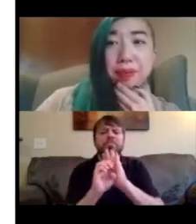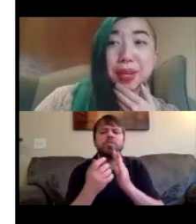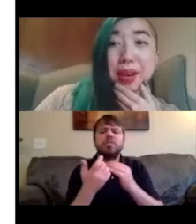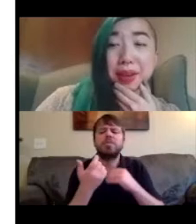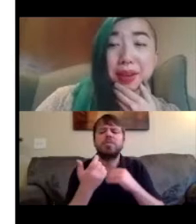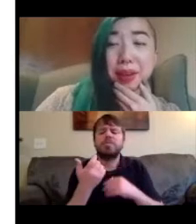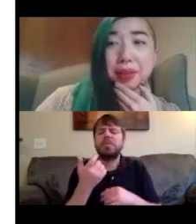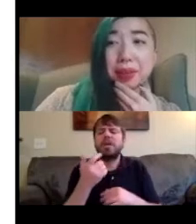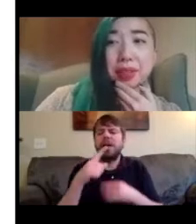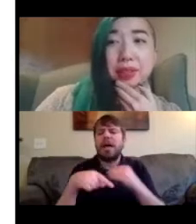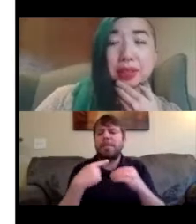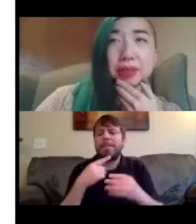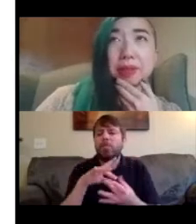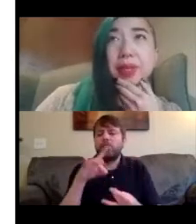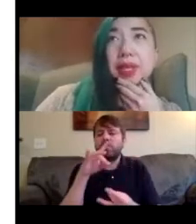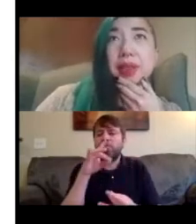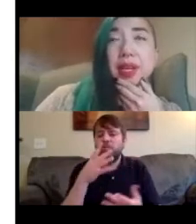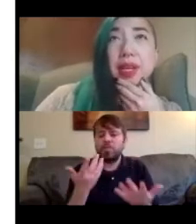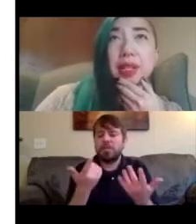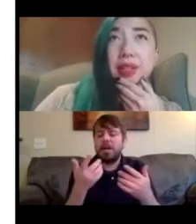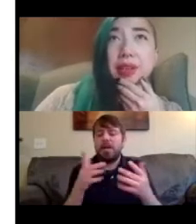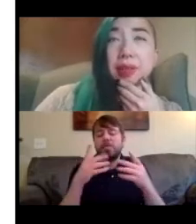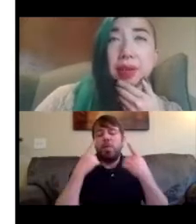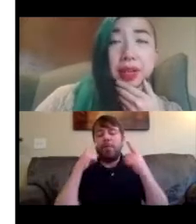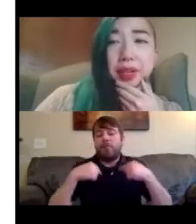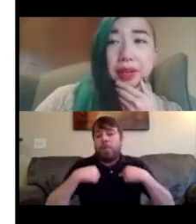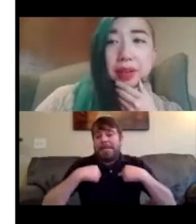That's why I asked the question-- Yeah, of course. So for me, the ghosts in my writing--and you know,